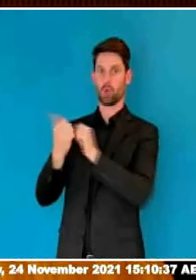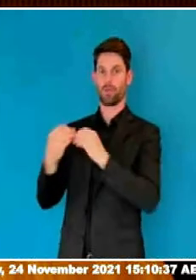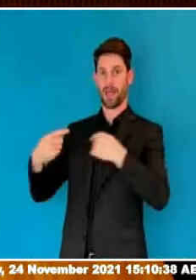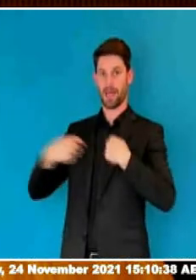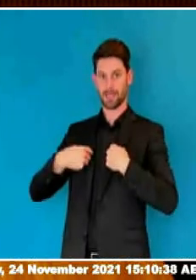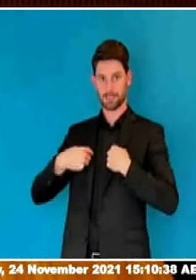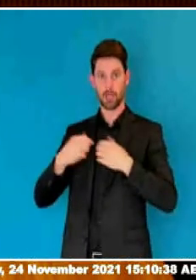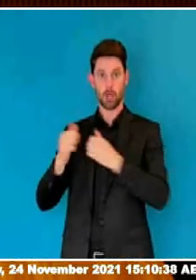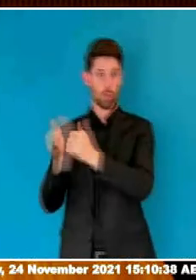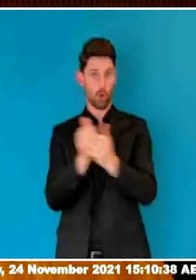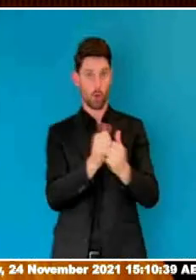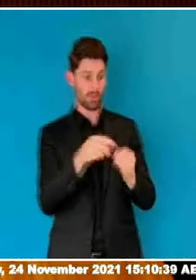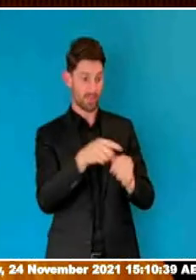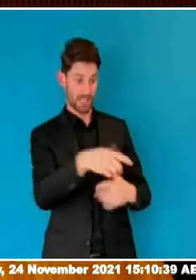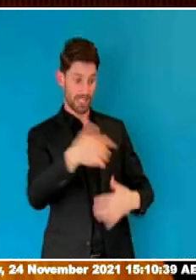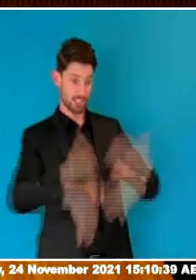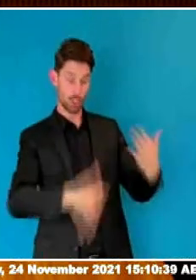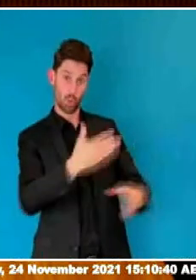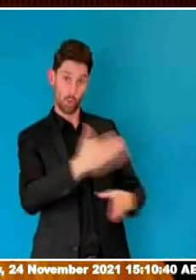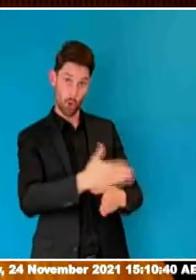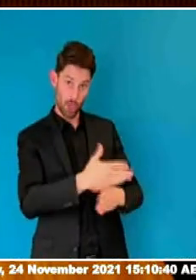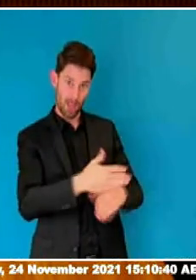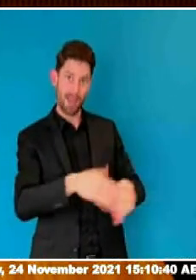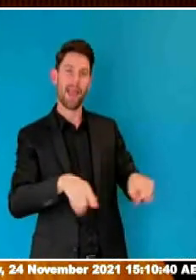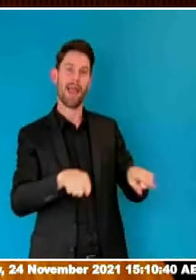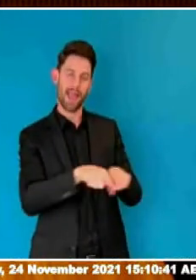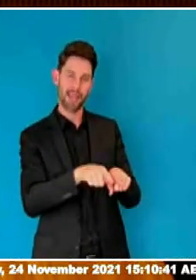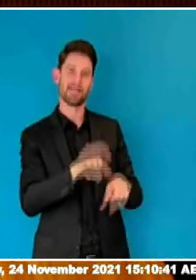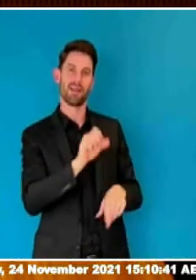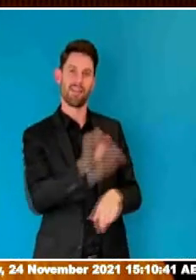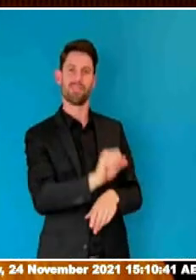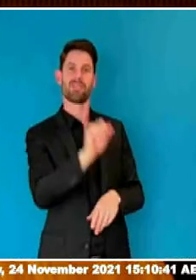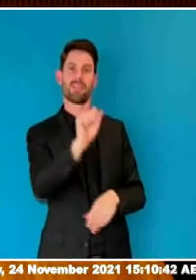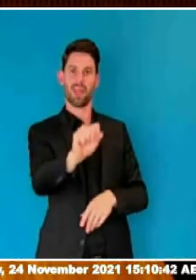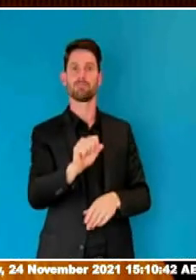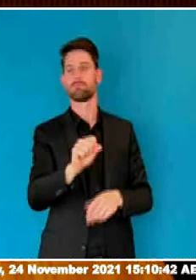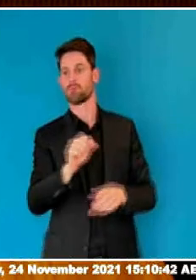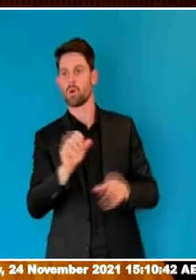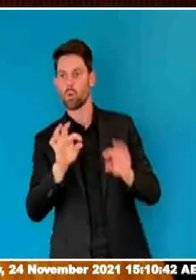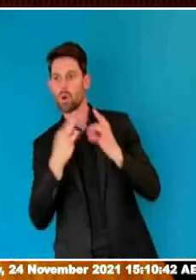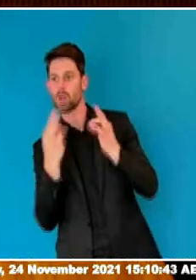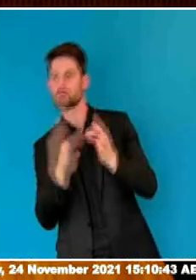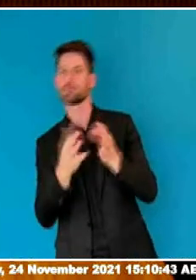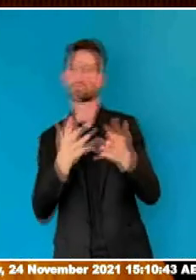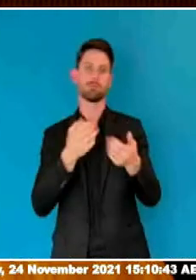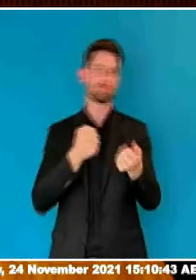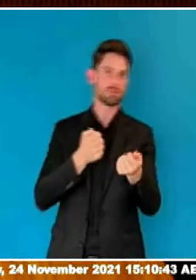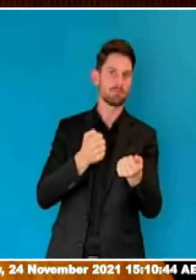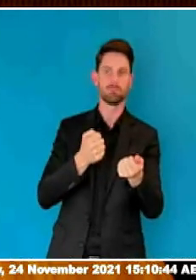and most importantly the injured worker's treating providers on modified work and